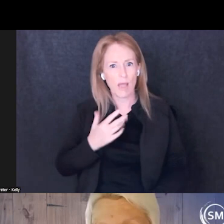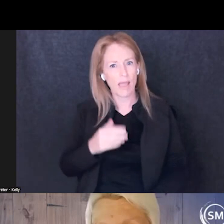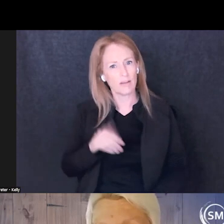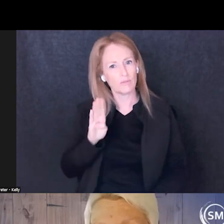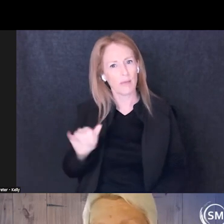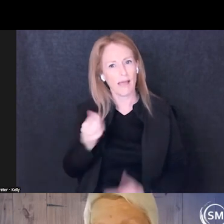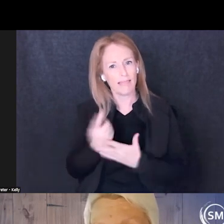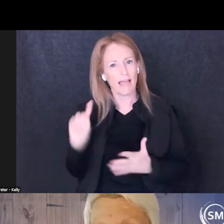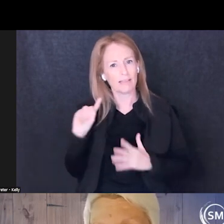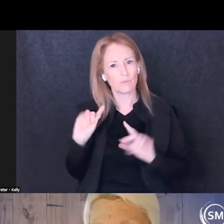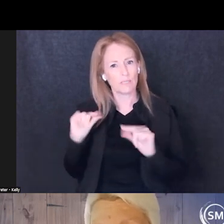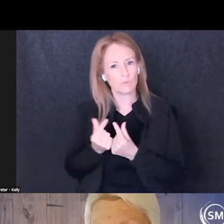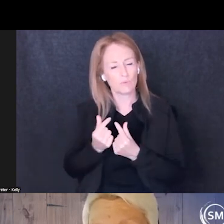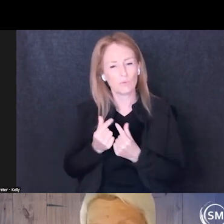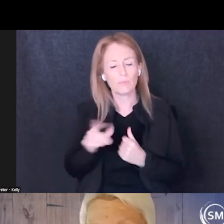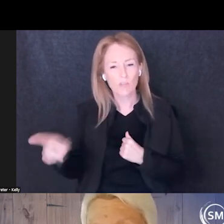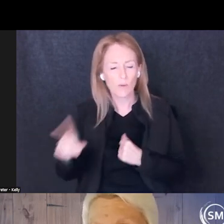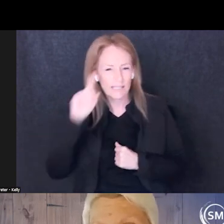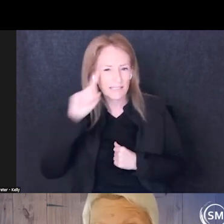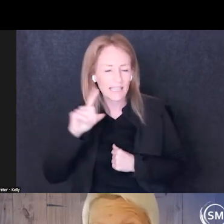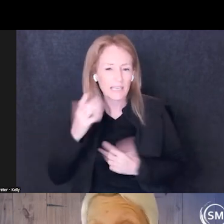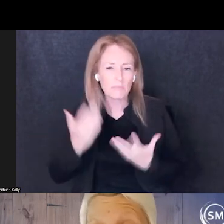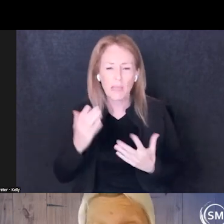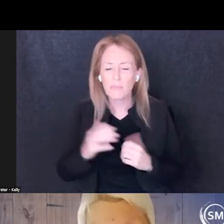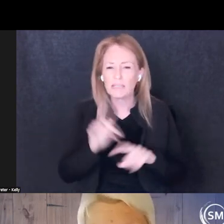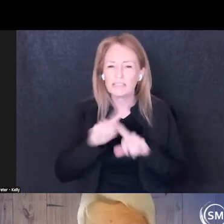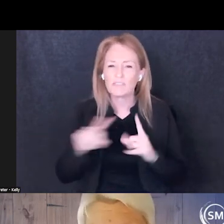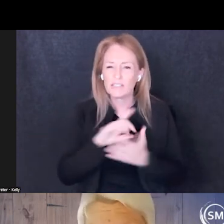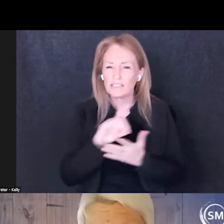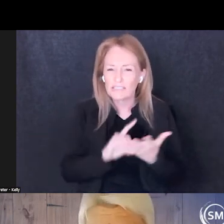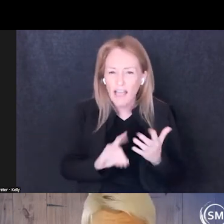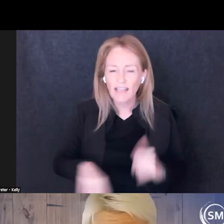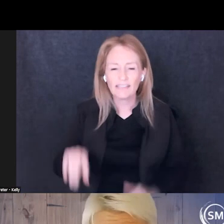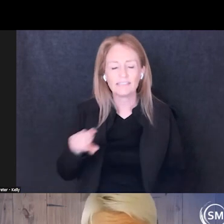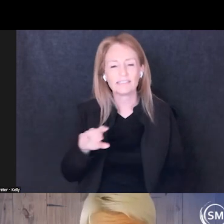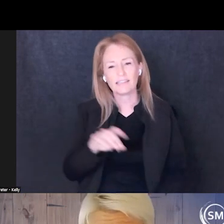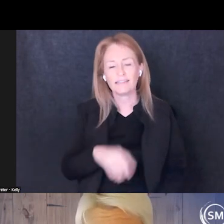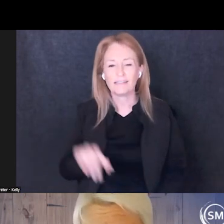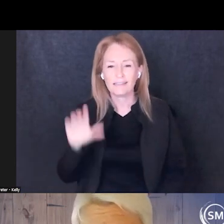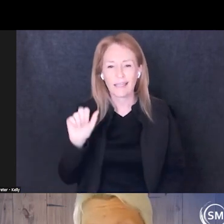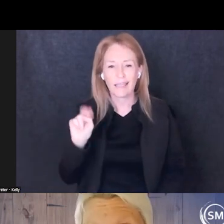MAYBE MORE GRAFFITI. I DON'T KNOW. SOMETHING GOOD IS GOING TO COME OUT OF THAT BRAIN OF HIS AND